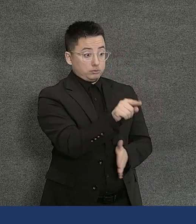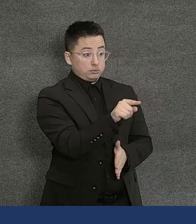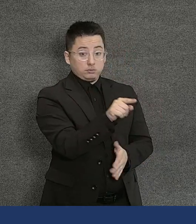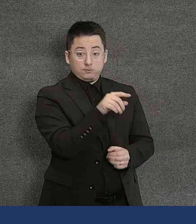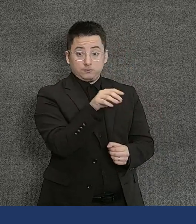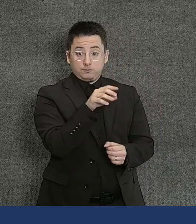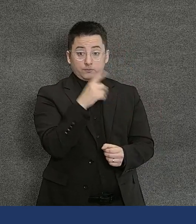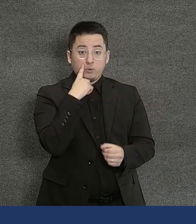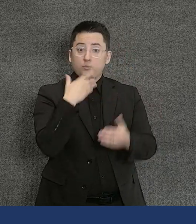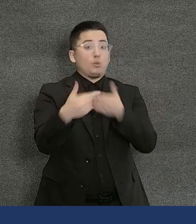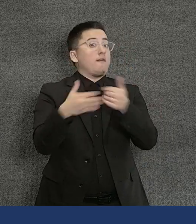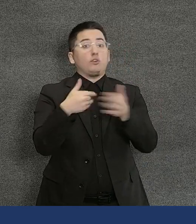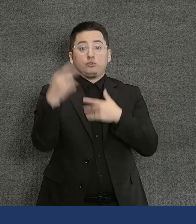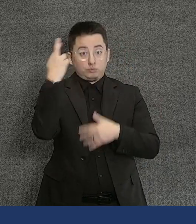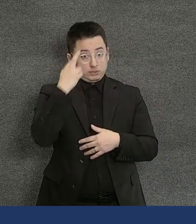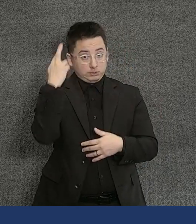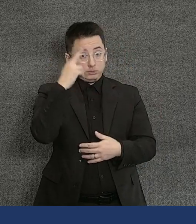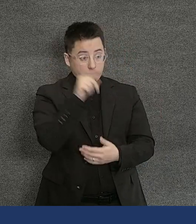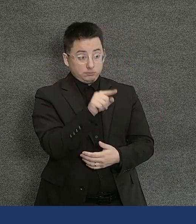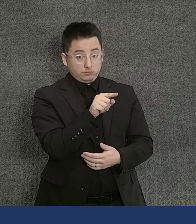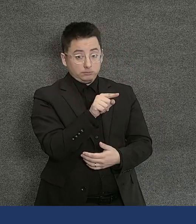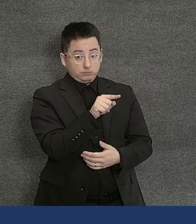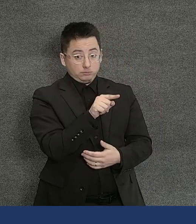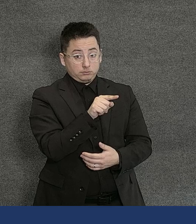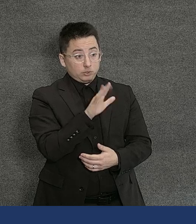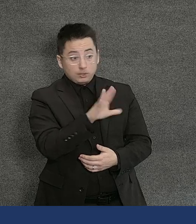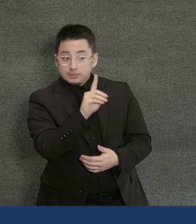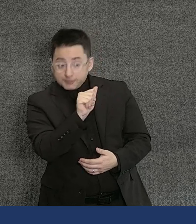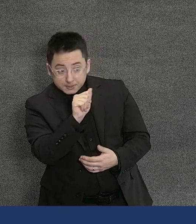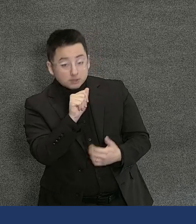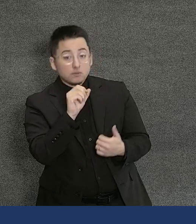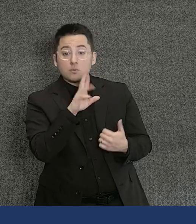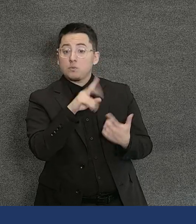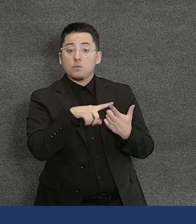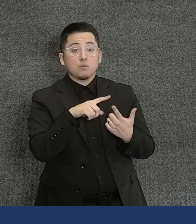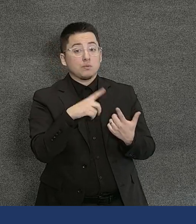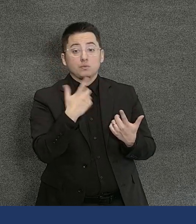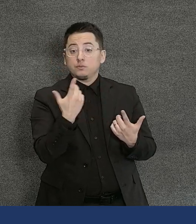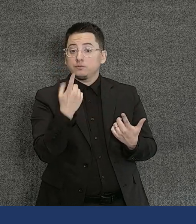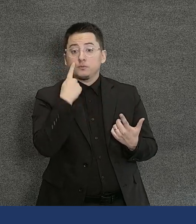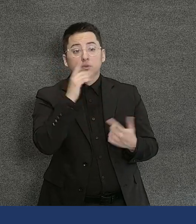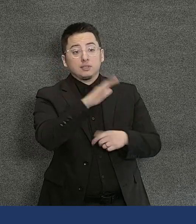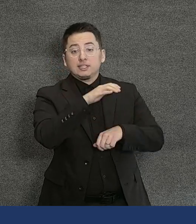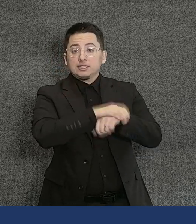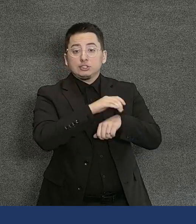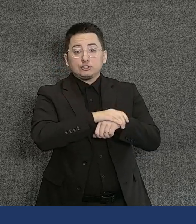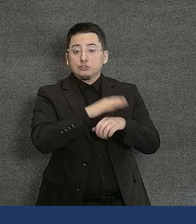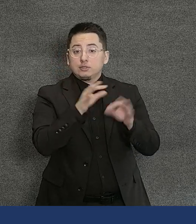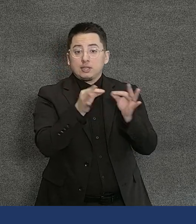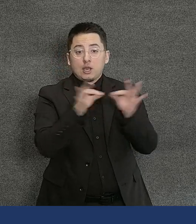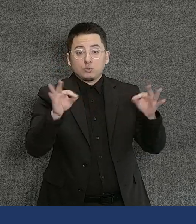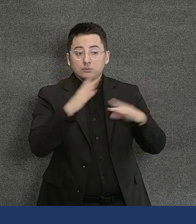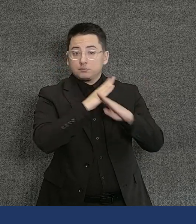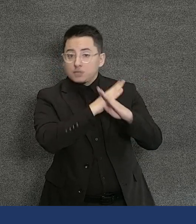be by reason of a person's disability, it could mean an English language barrier, it could mean anything-- if you wanted